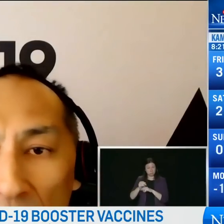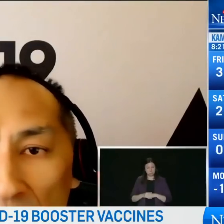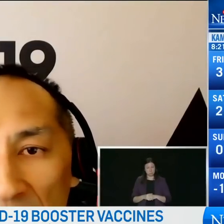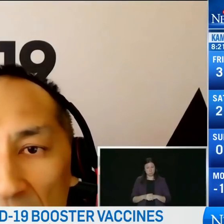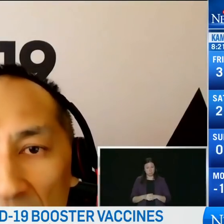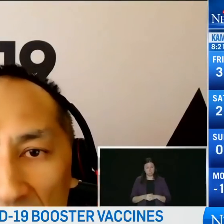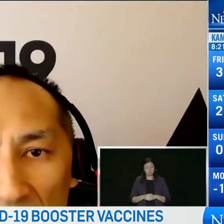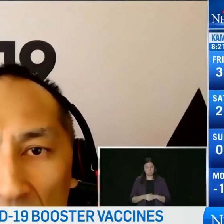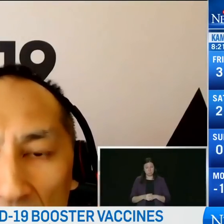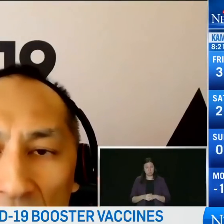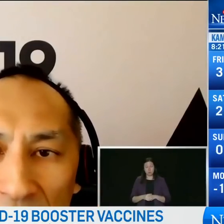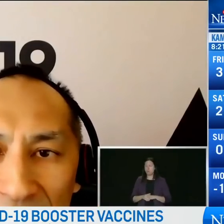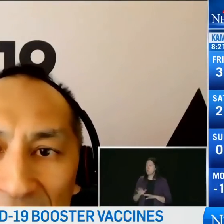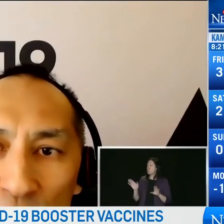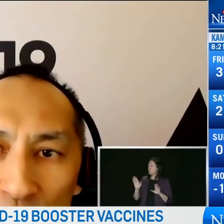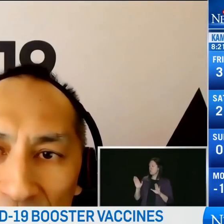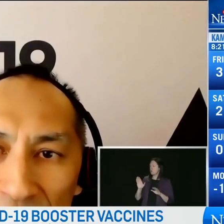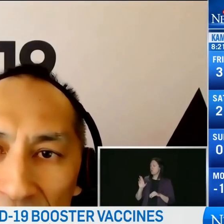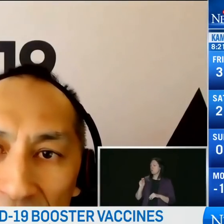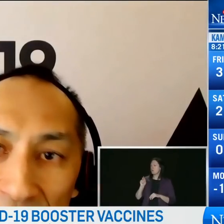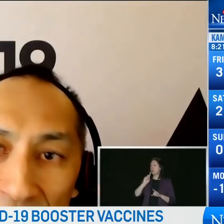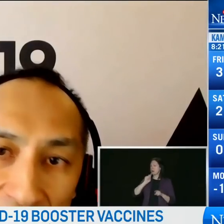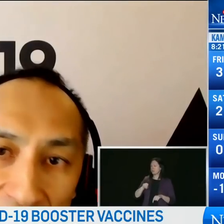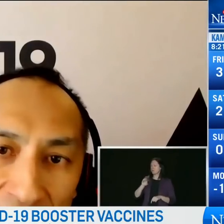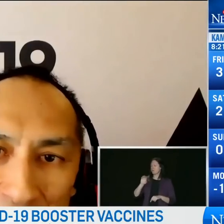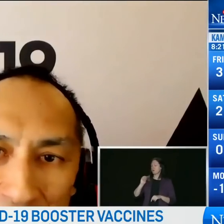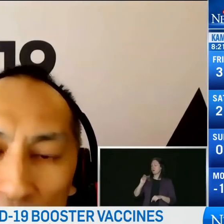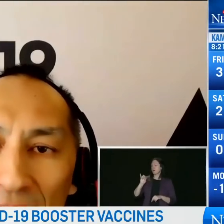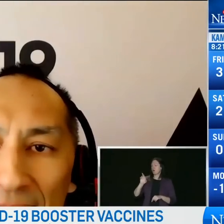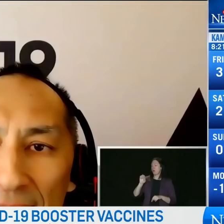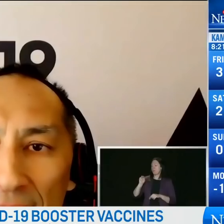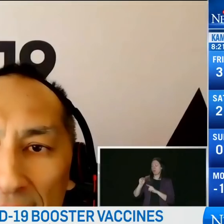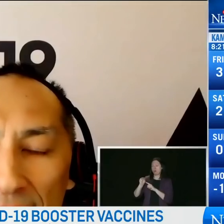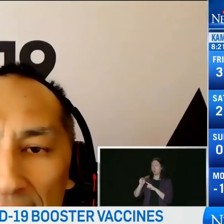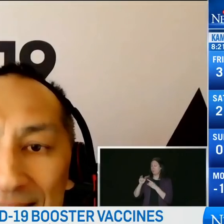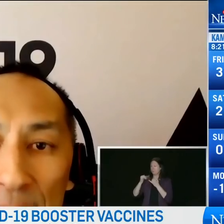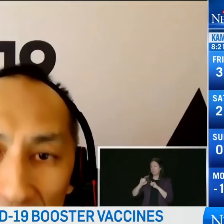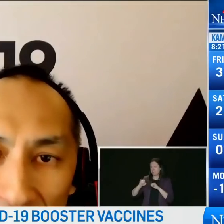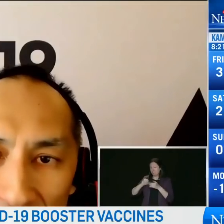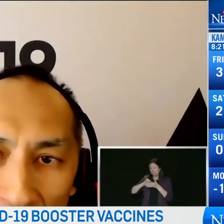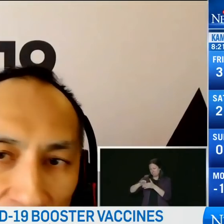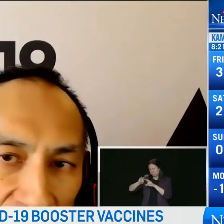IS THIS WHY YOU'RE ASKING ALL ADULTS TO GET THE BOOSTER SHOT? Voice of Interpreter: NOT AT